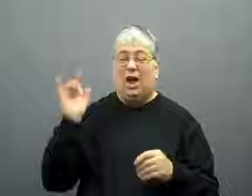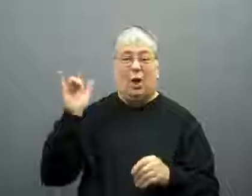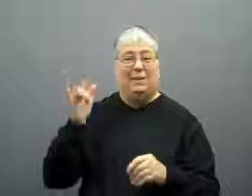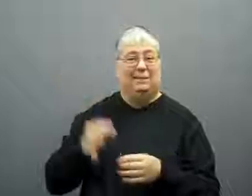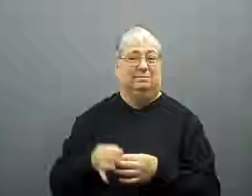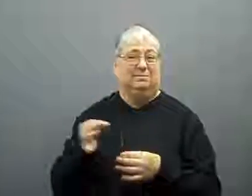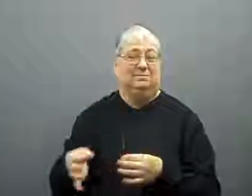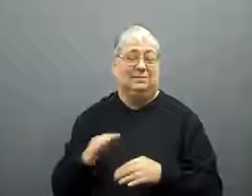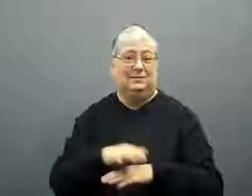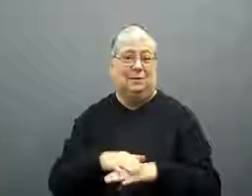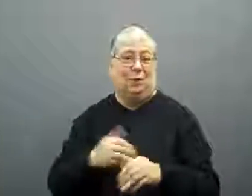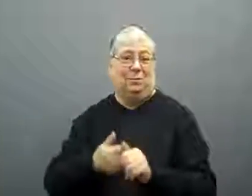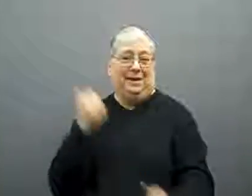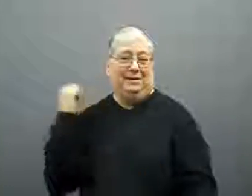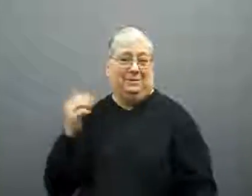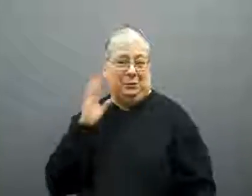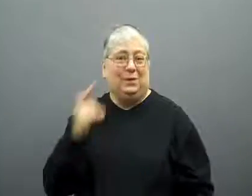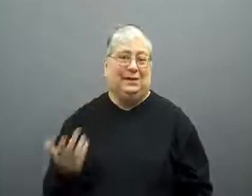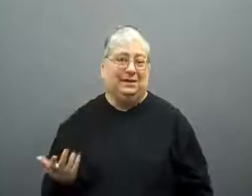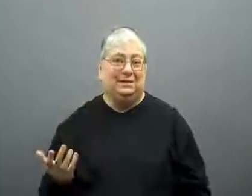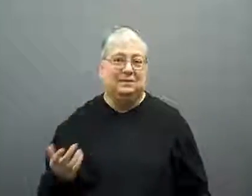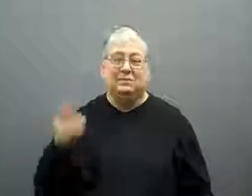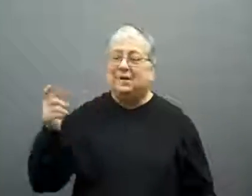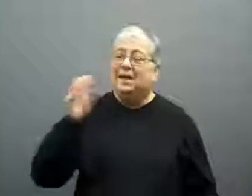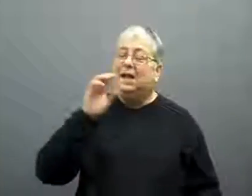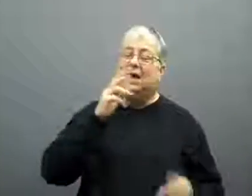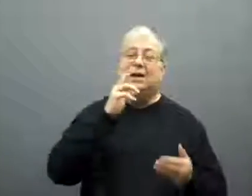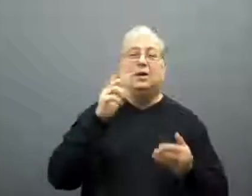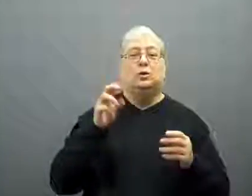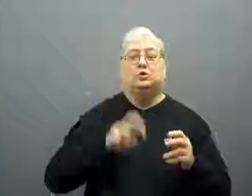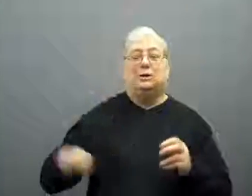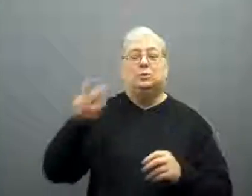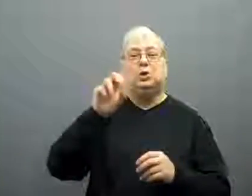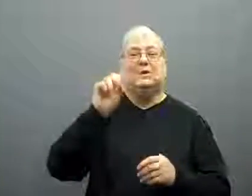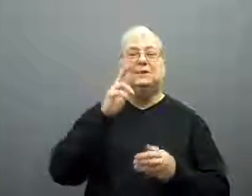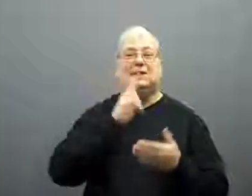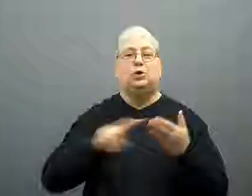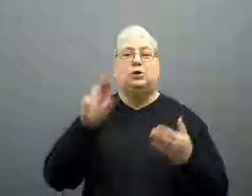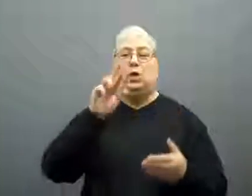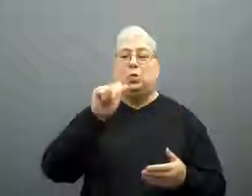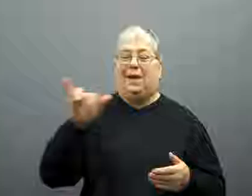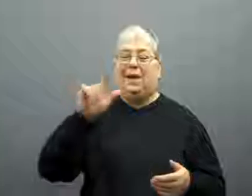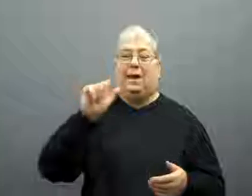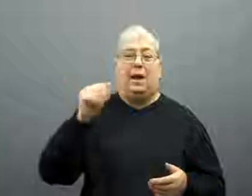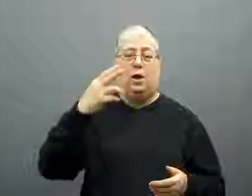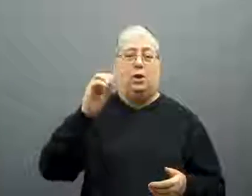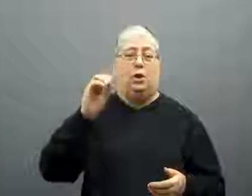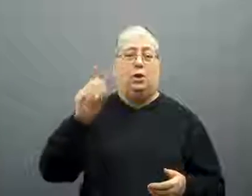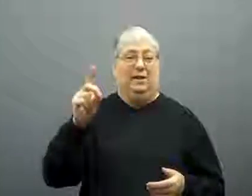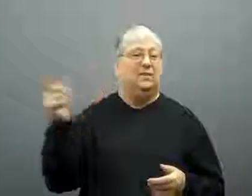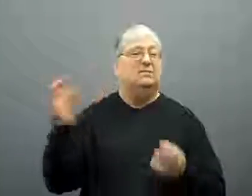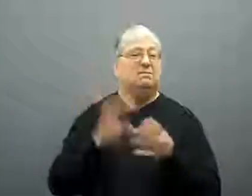That can cause delays in flights.